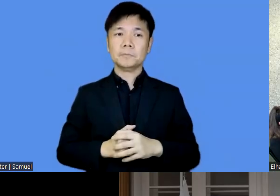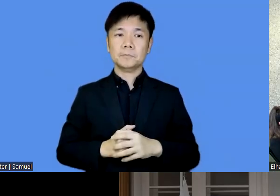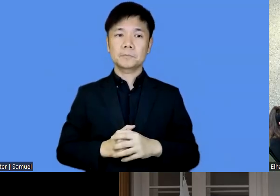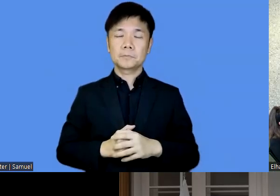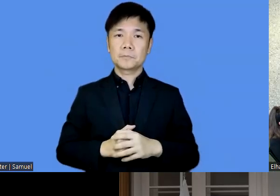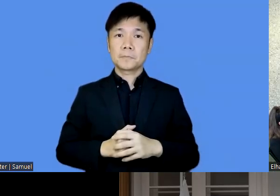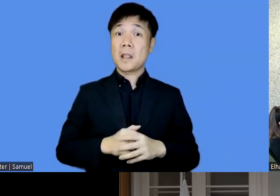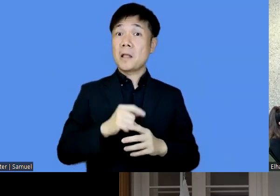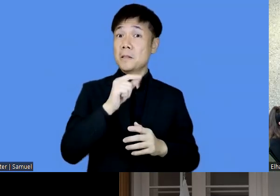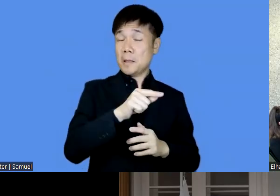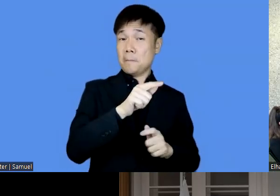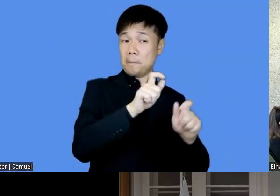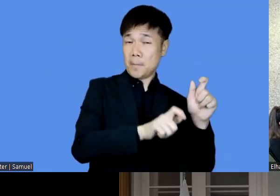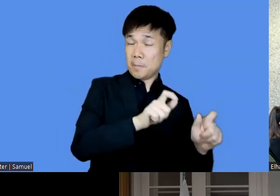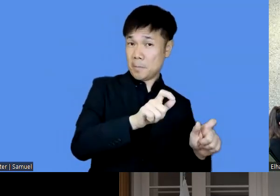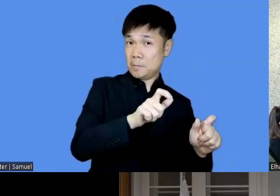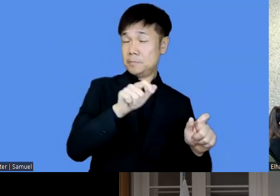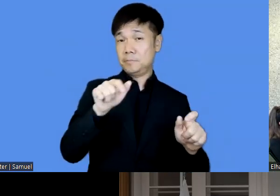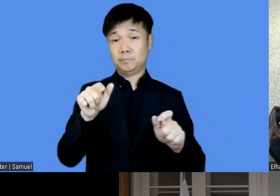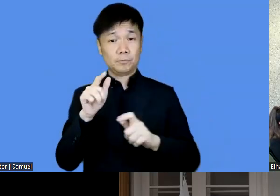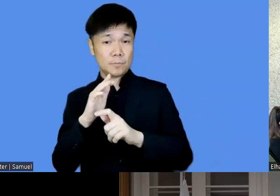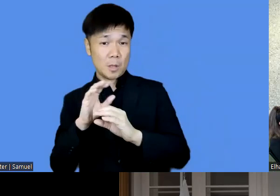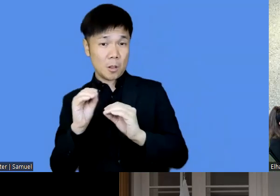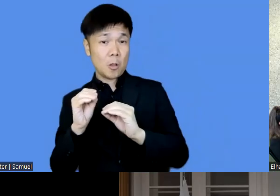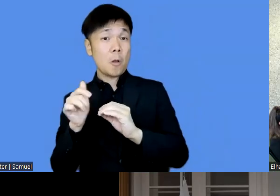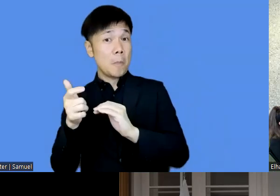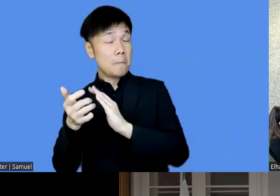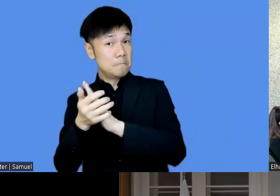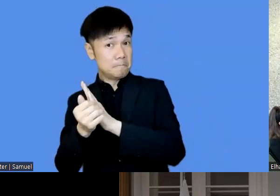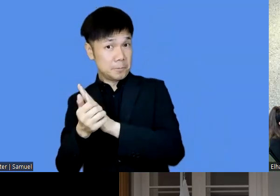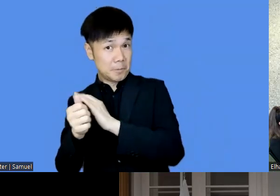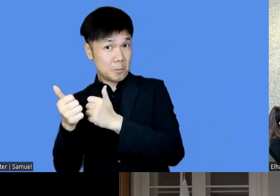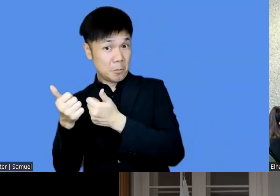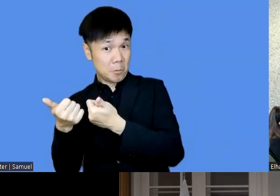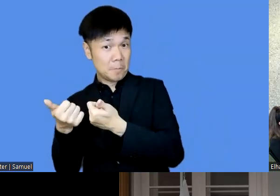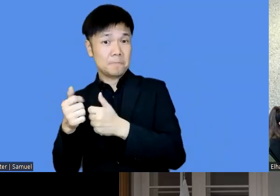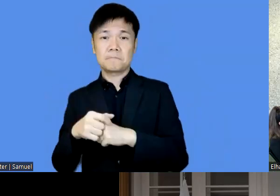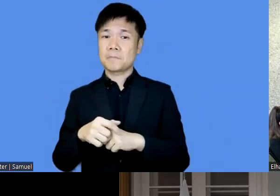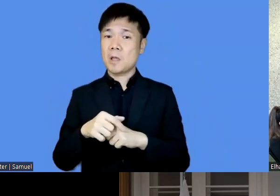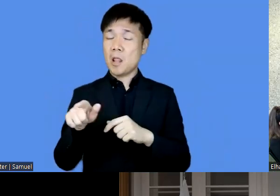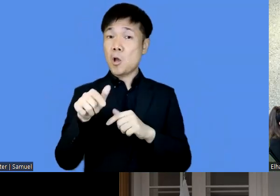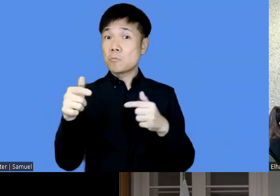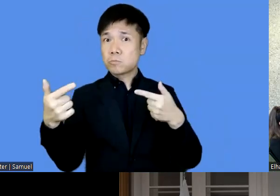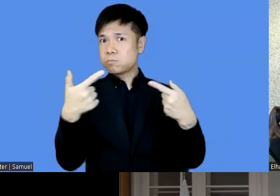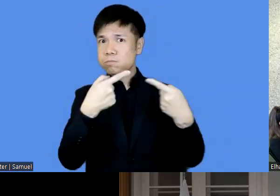civilians that attacks are not directed against civilians through positively verifying that